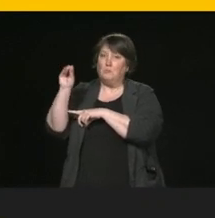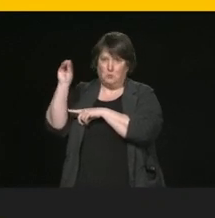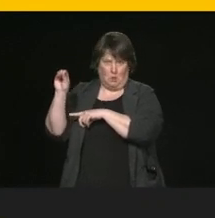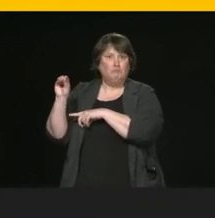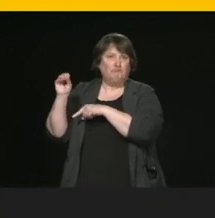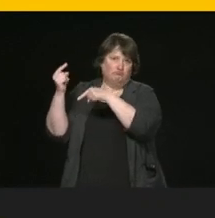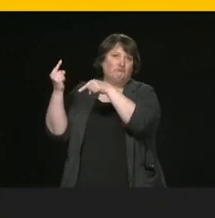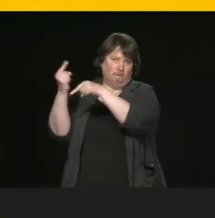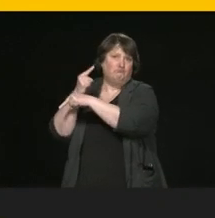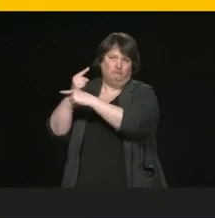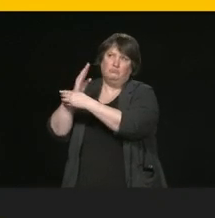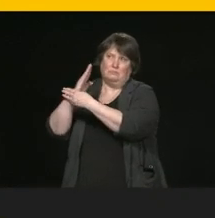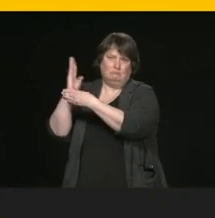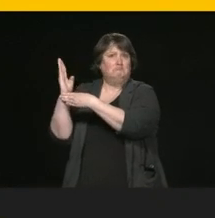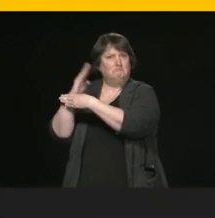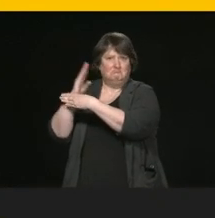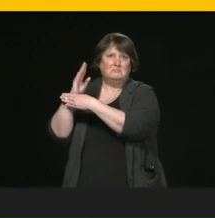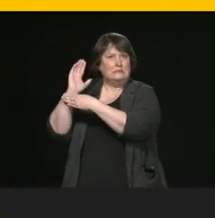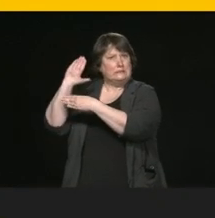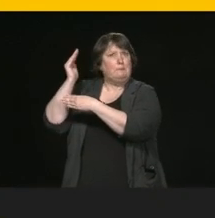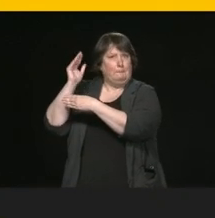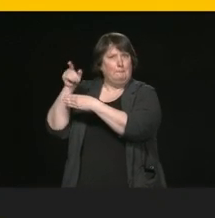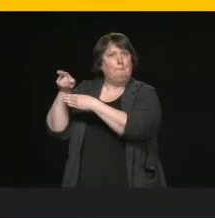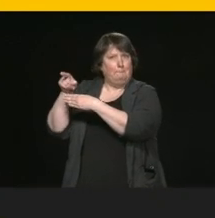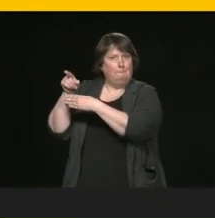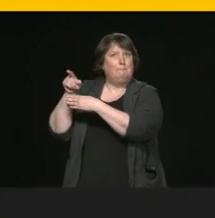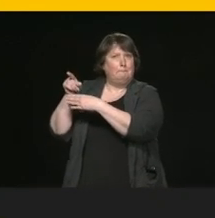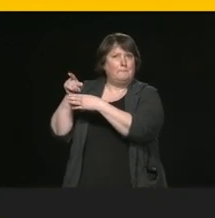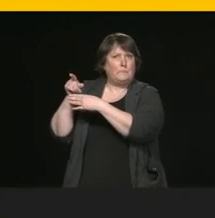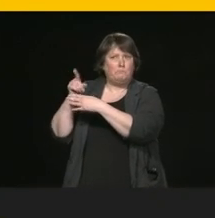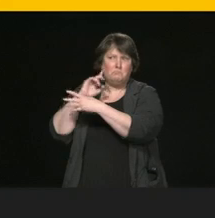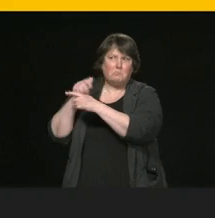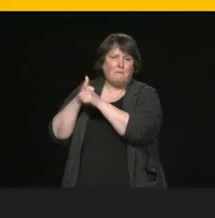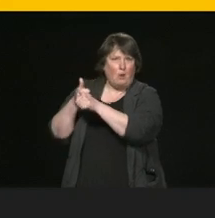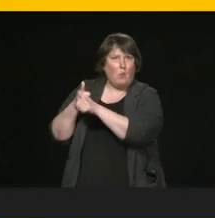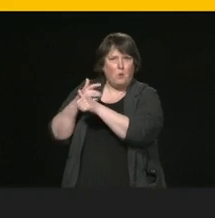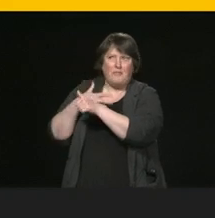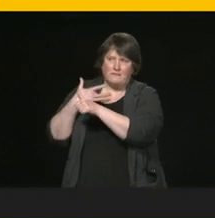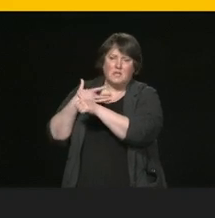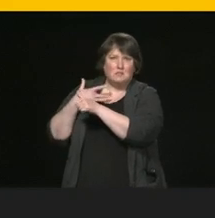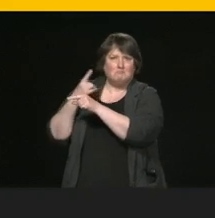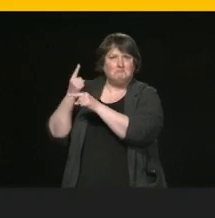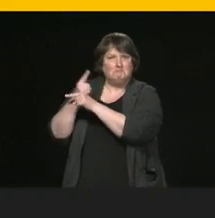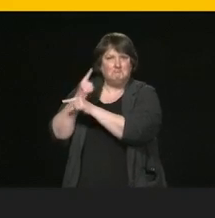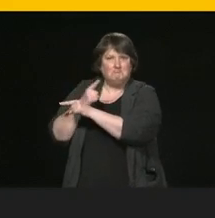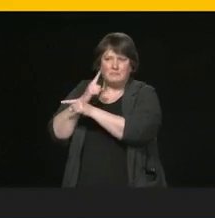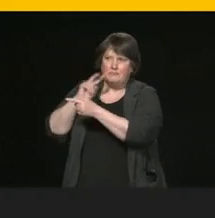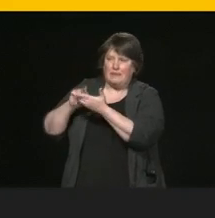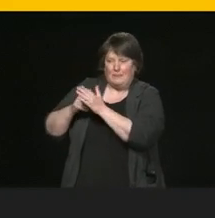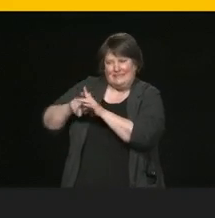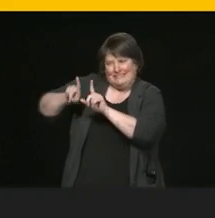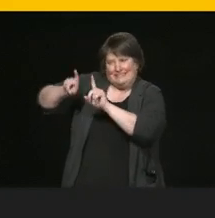SUGGESTED IS BETWEEN 3-12% IS THE SORT OF RANGE THAT PEOPLE